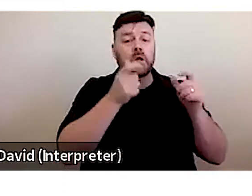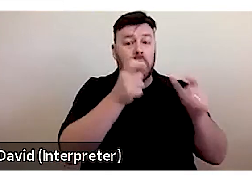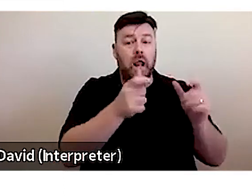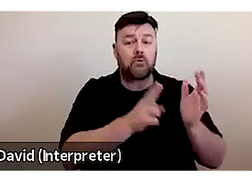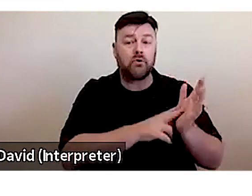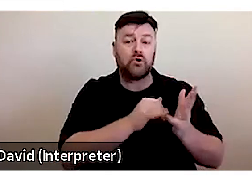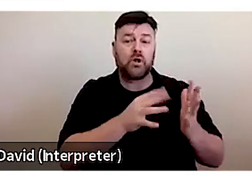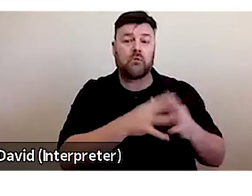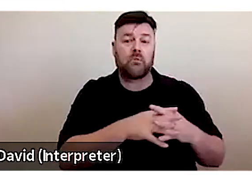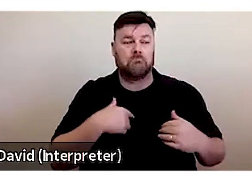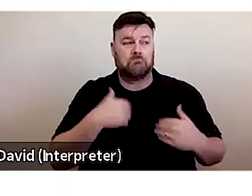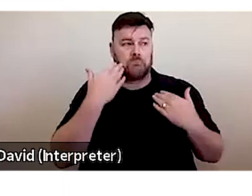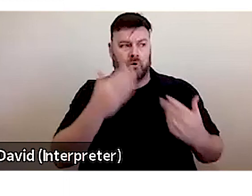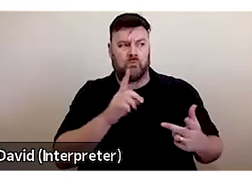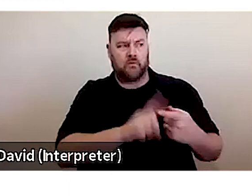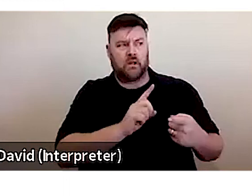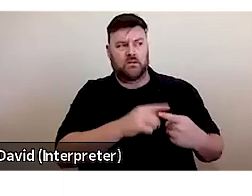they exist but they used to.